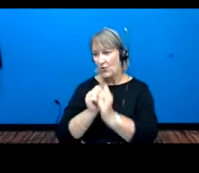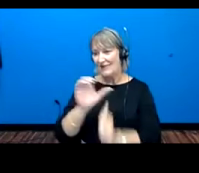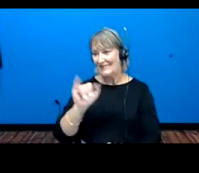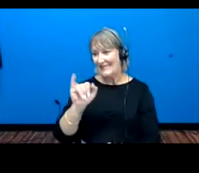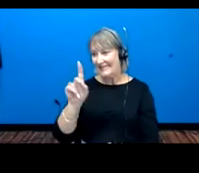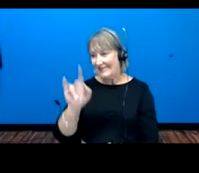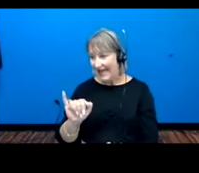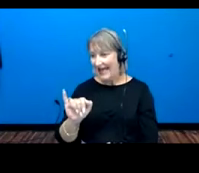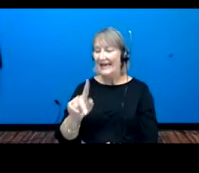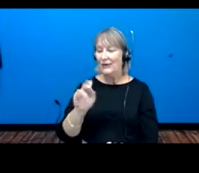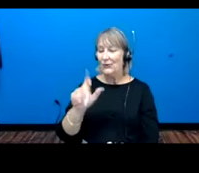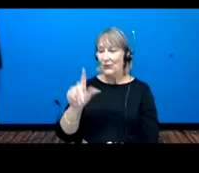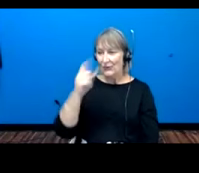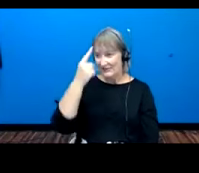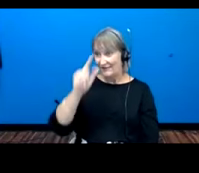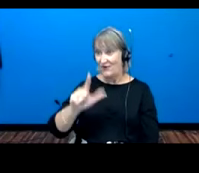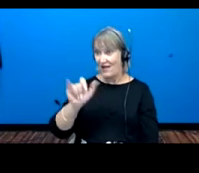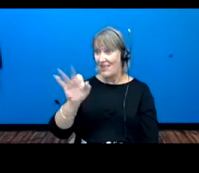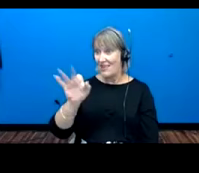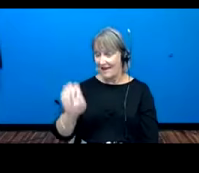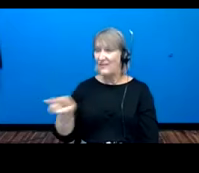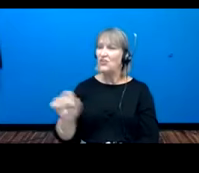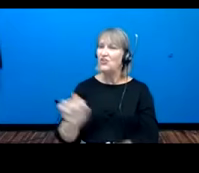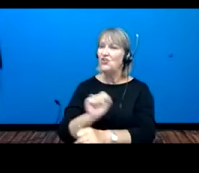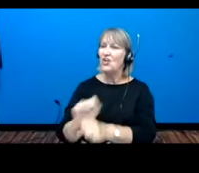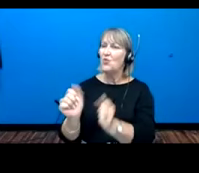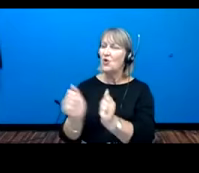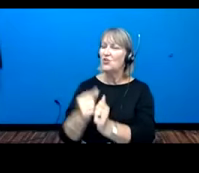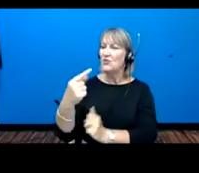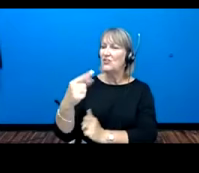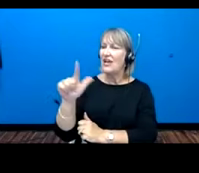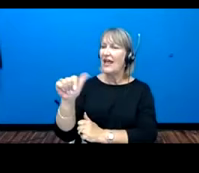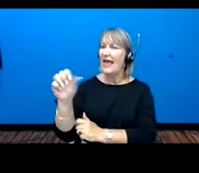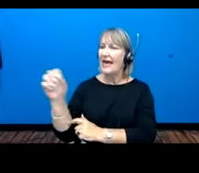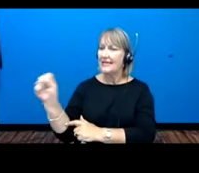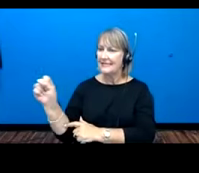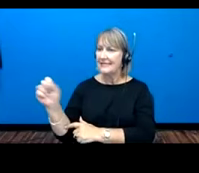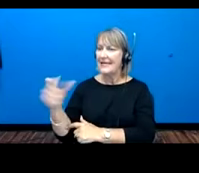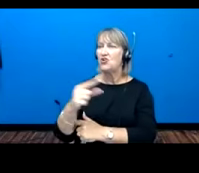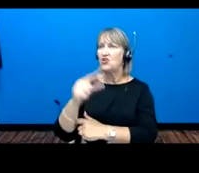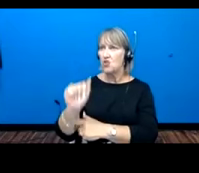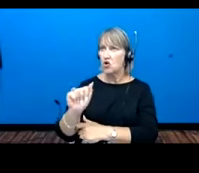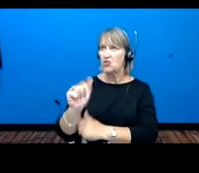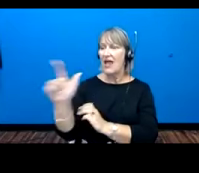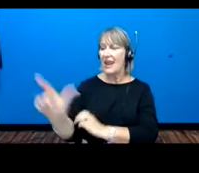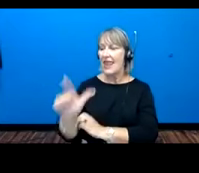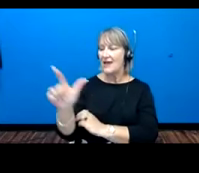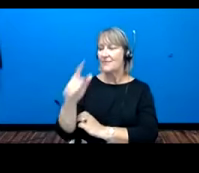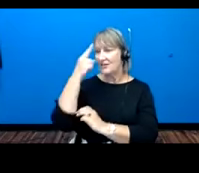And Pat is with GLASS here in Georgia. And GLASS is the Georgia Libraries for Accessible Statewide Services.